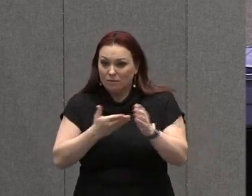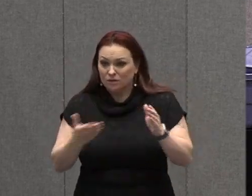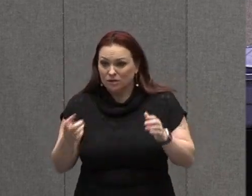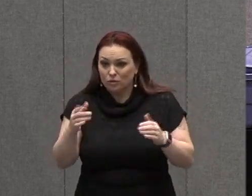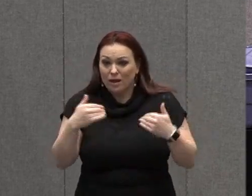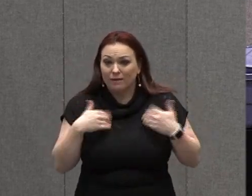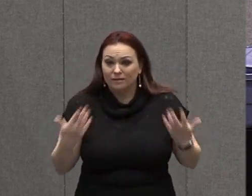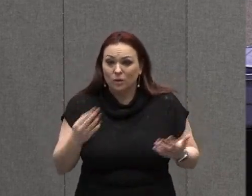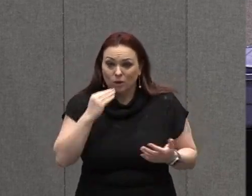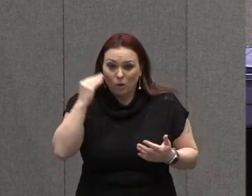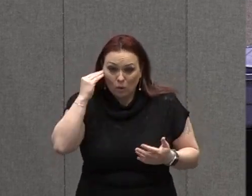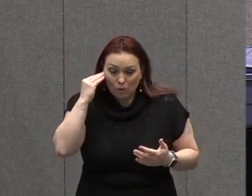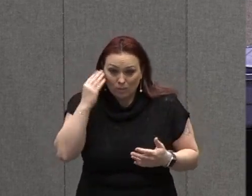I have a box of markers